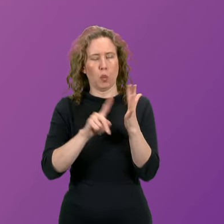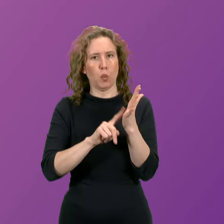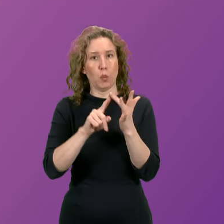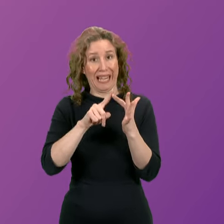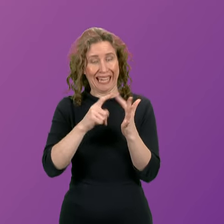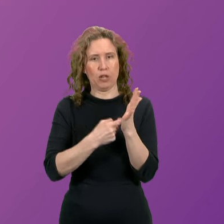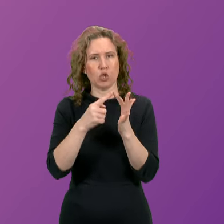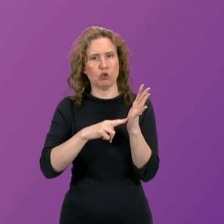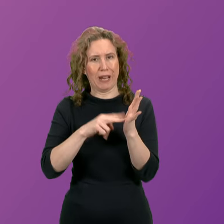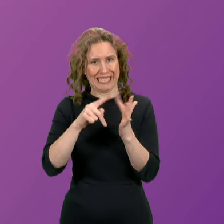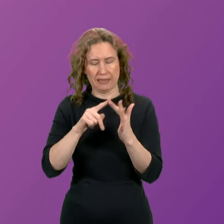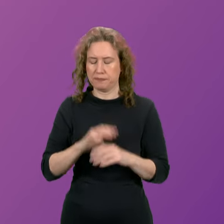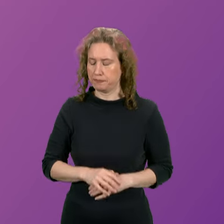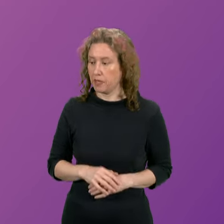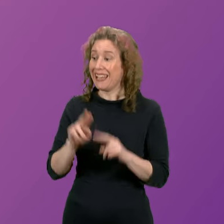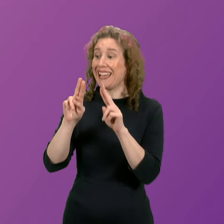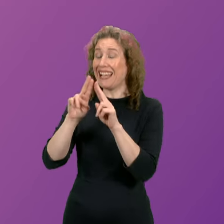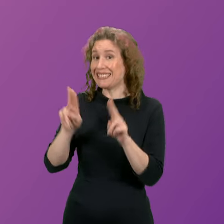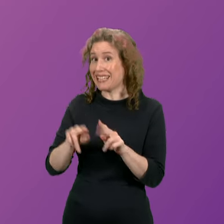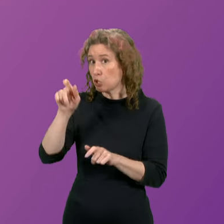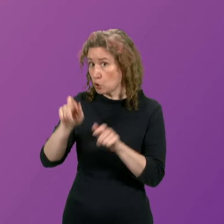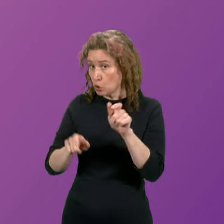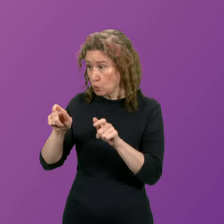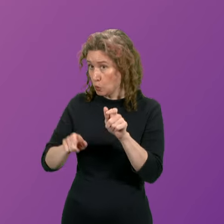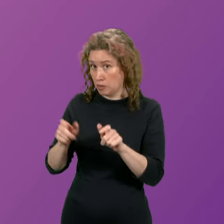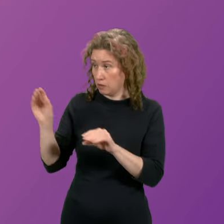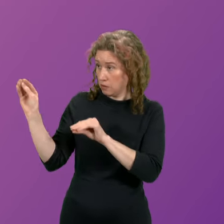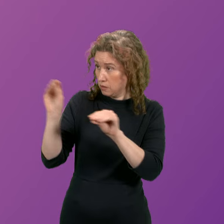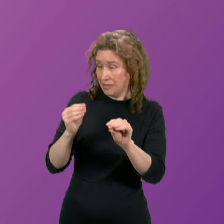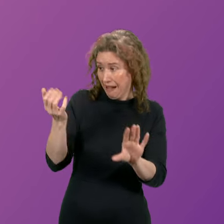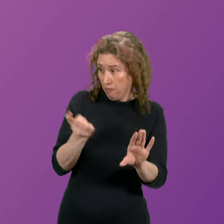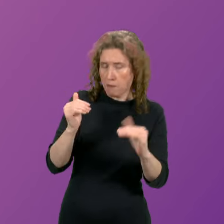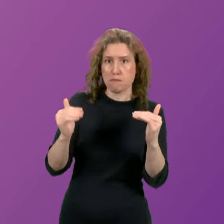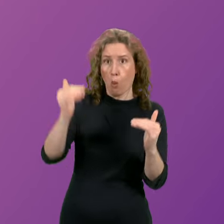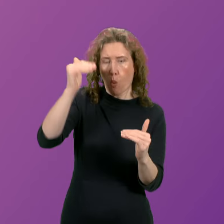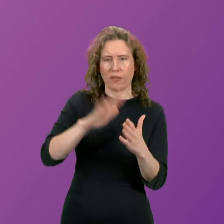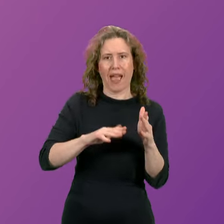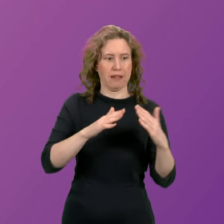For the first time, the income from international students has surpassed that from domestic students. That is because of the excellent